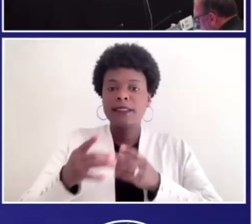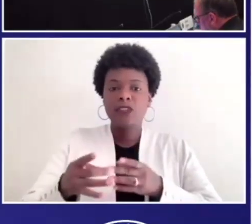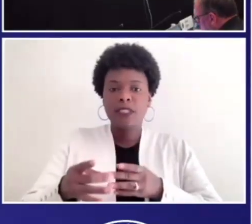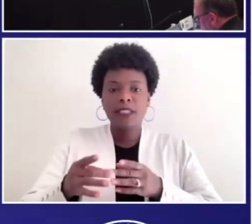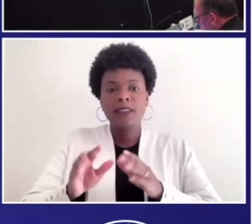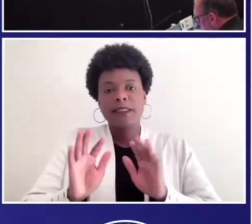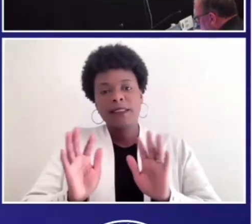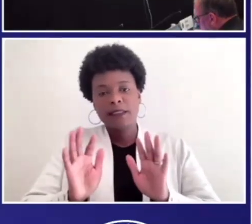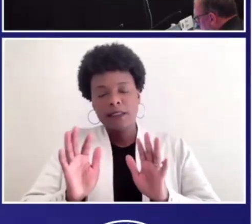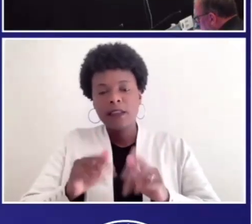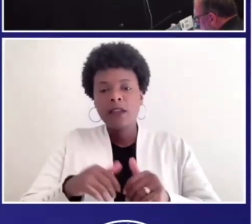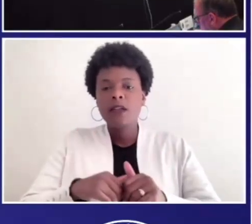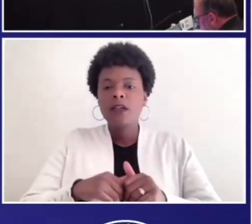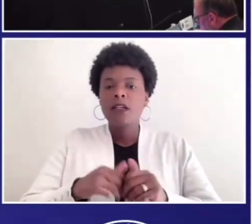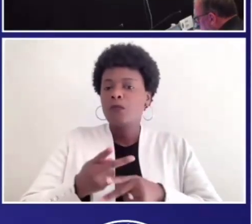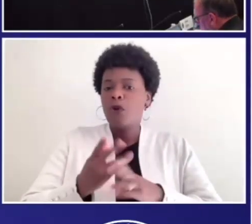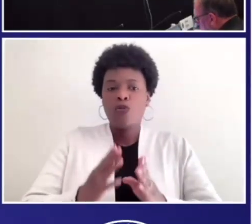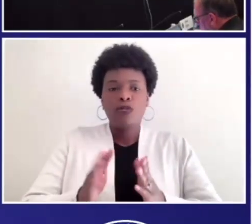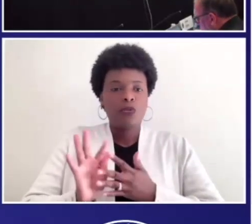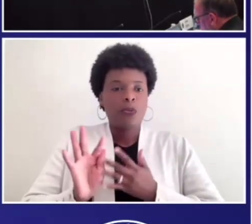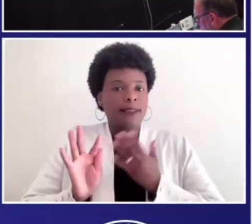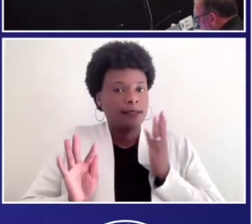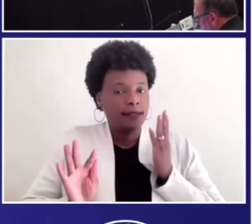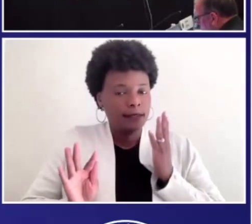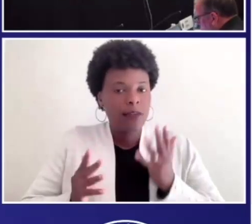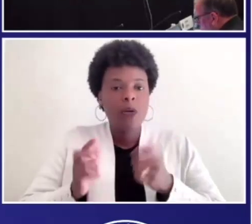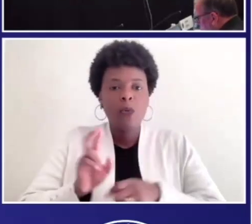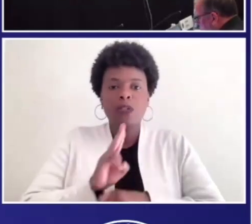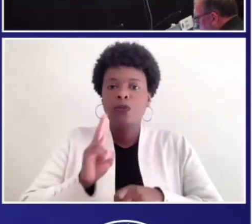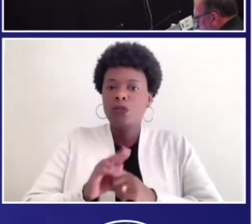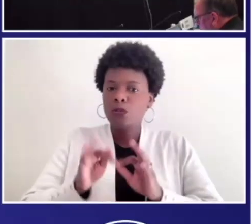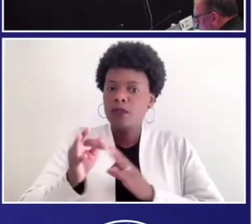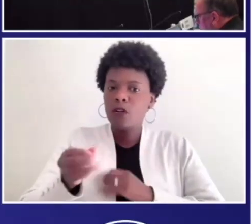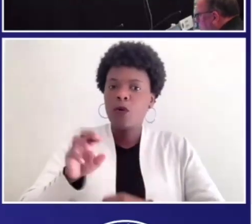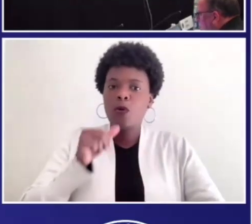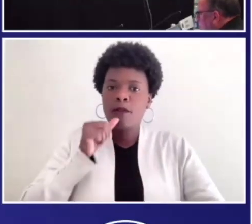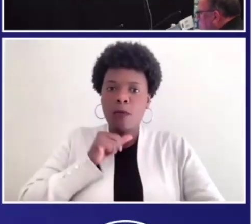our servicers and give our expectations that they are to counsel borrowers based on